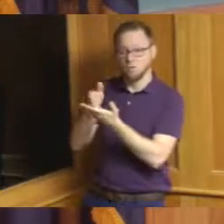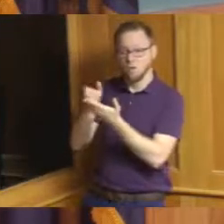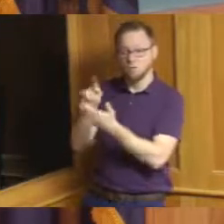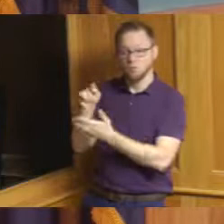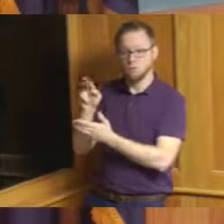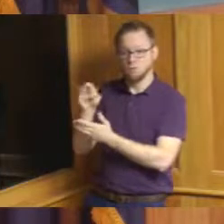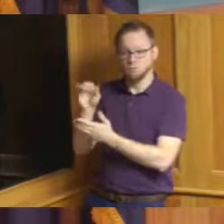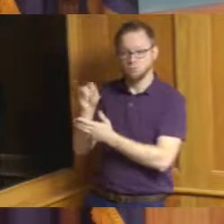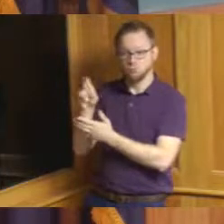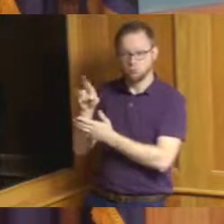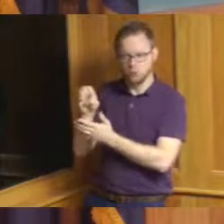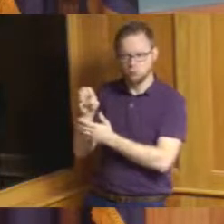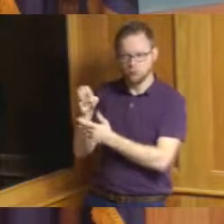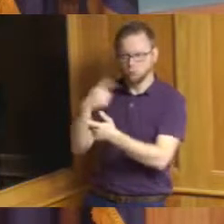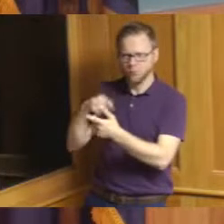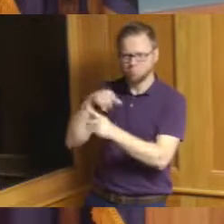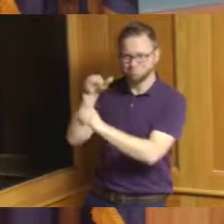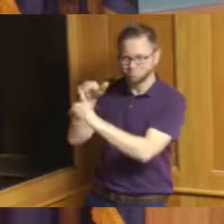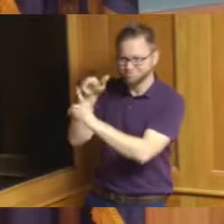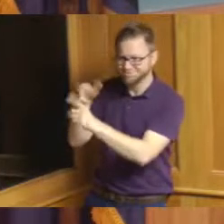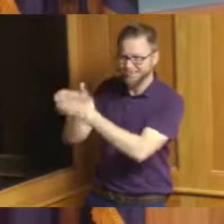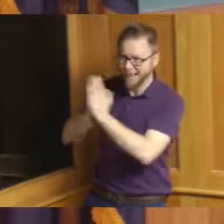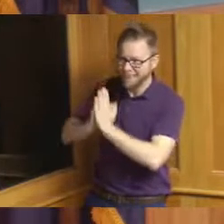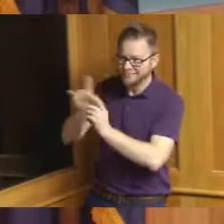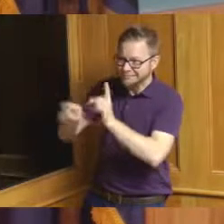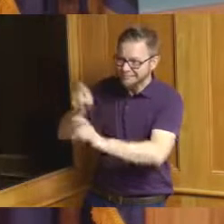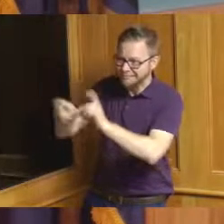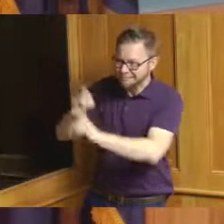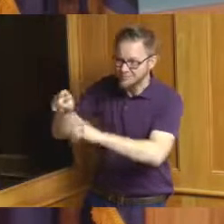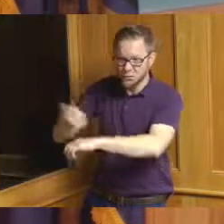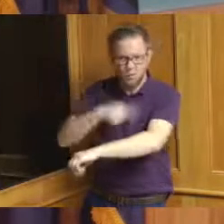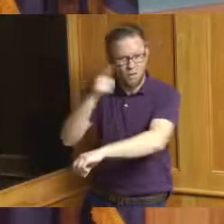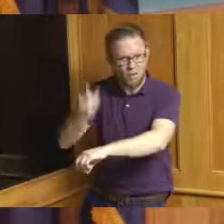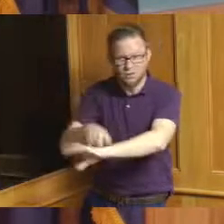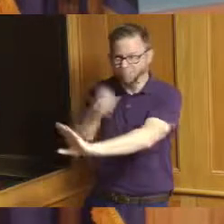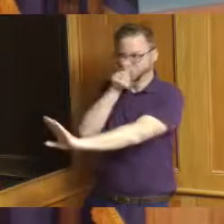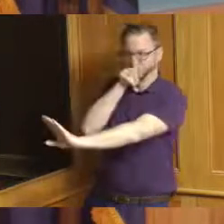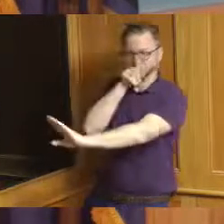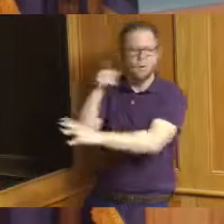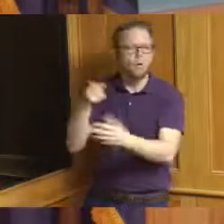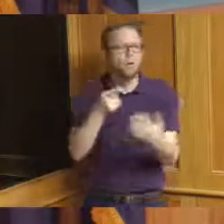about this for a long time and what i was told was that we were waiting on the u.s department